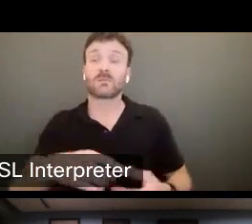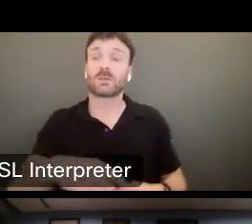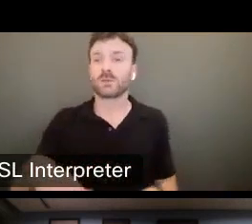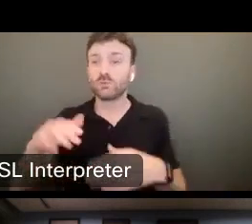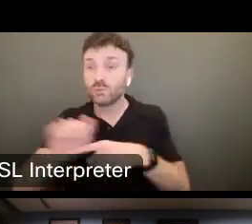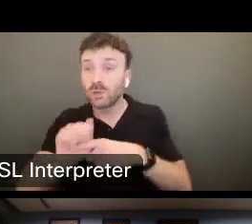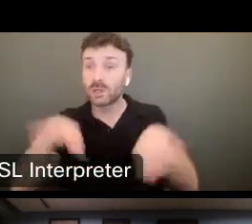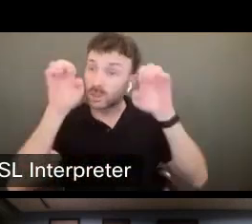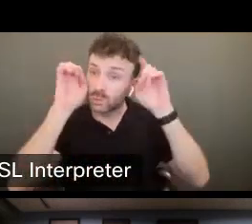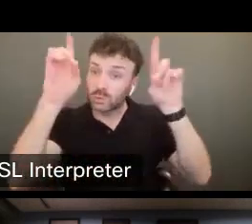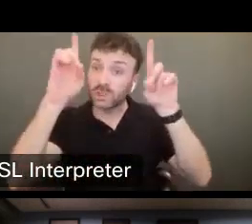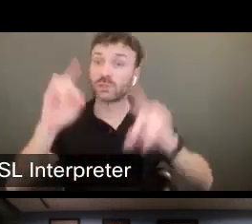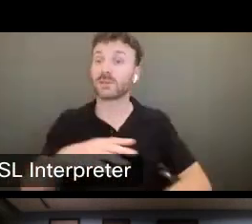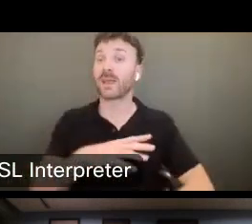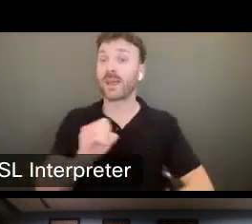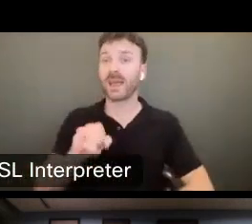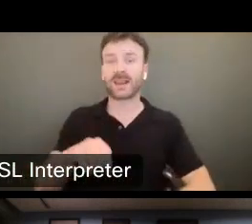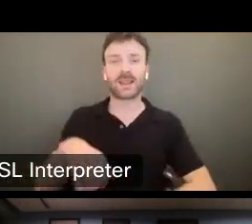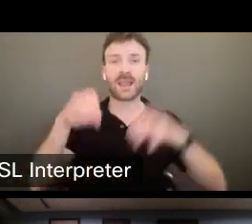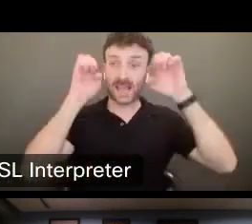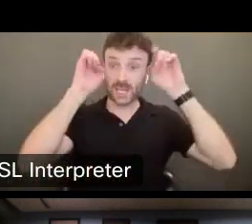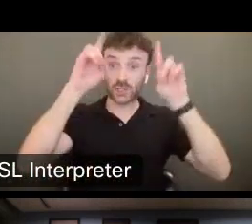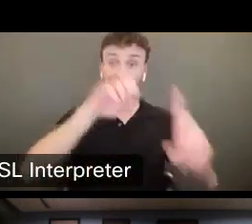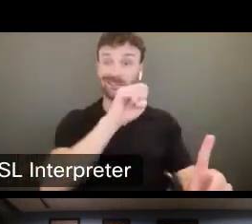educating the industry and staff and enforcement are all key factors